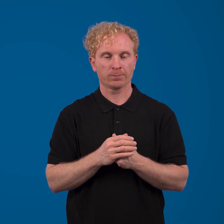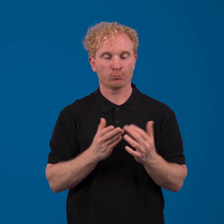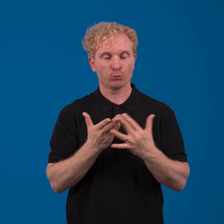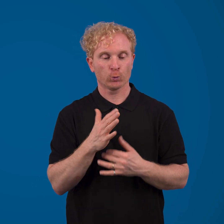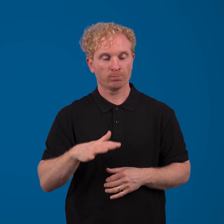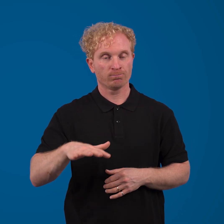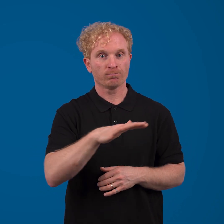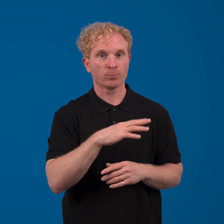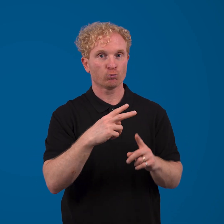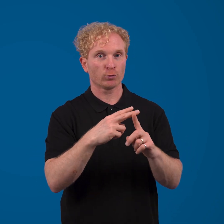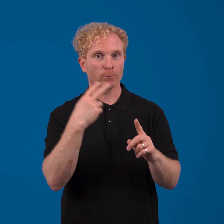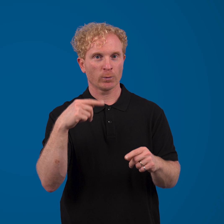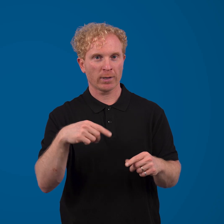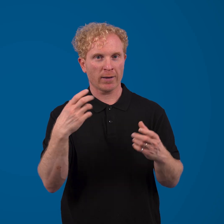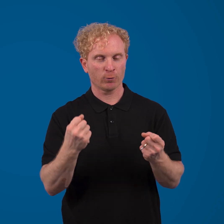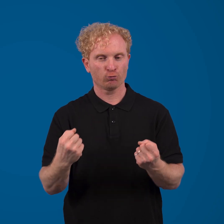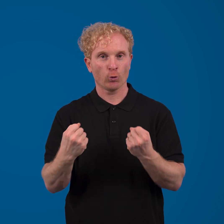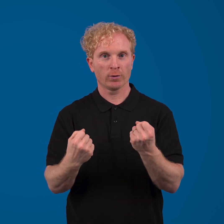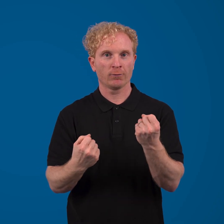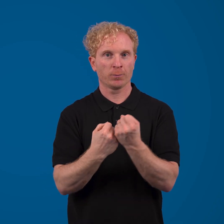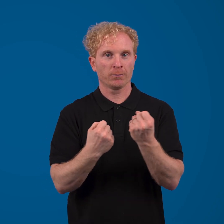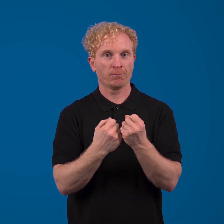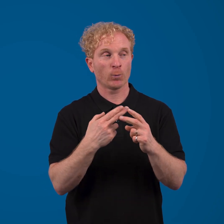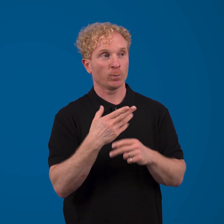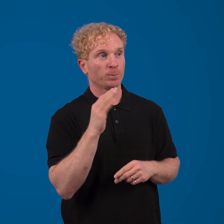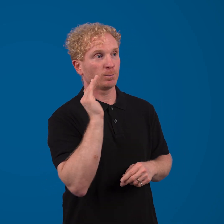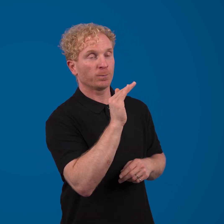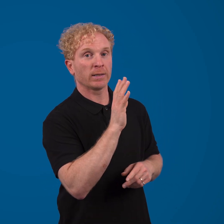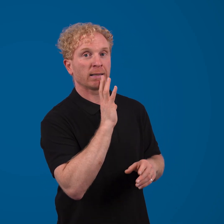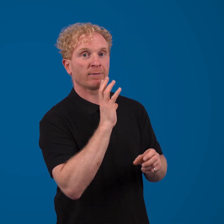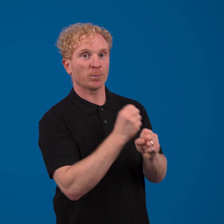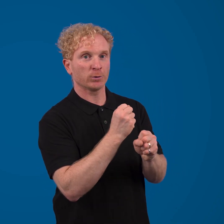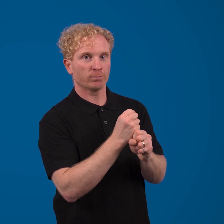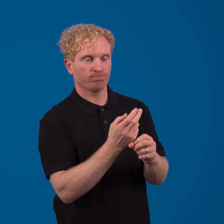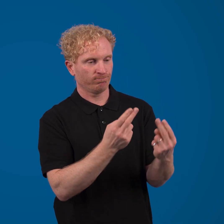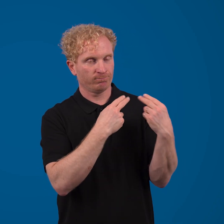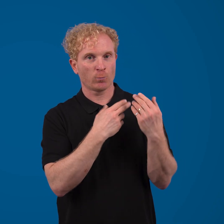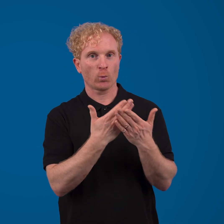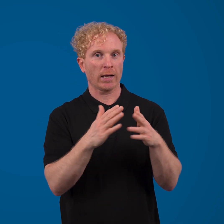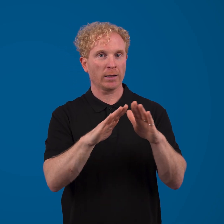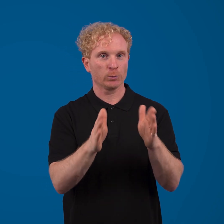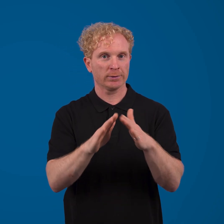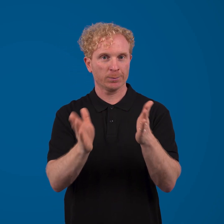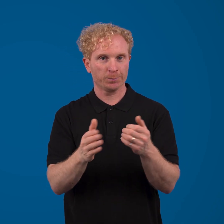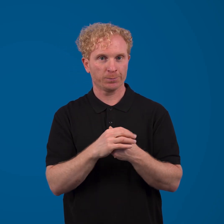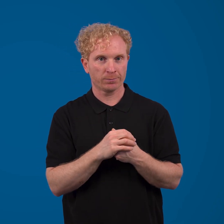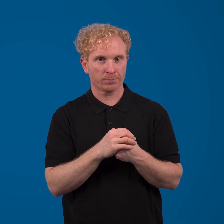Across the Review there was strong support for governments to take action on housing.